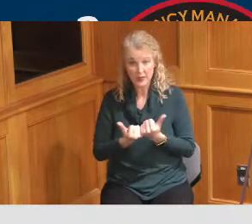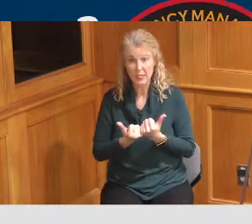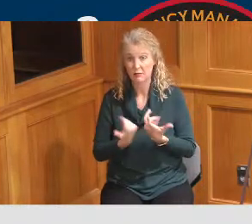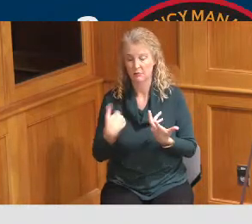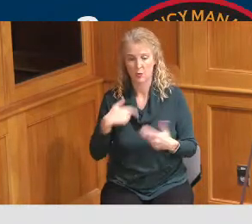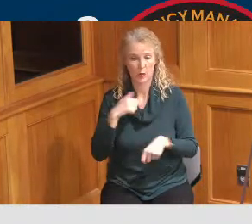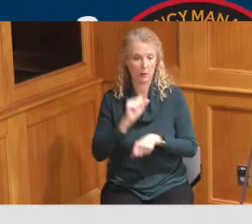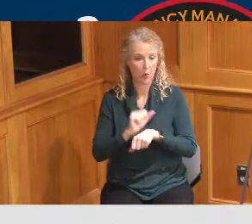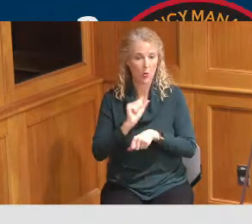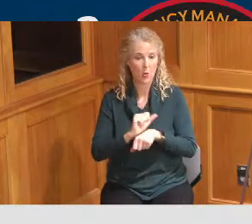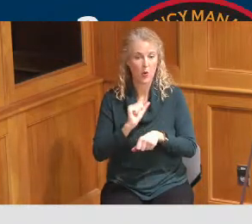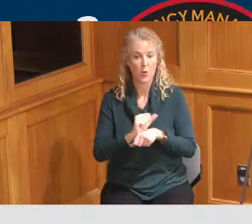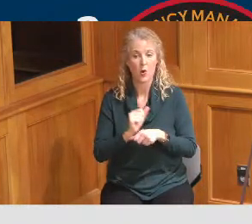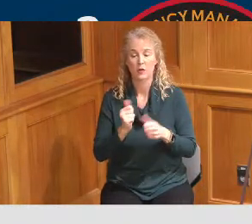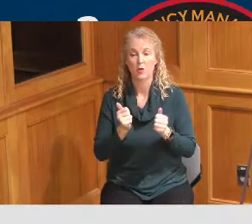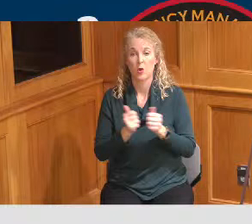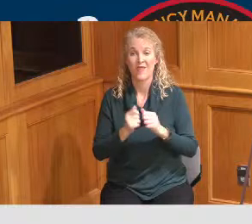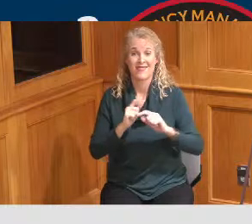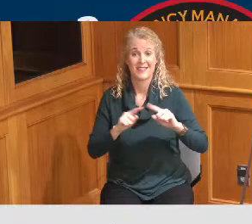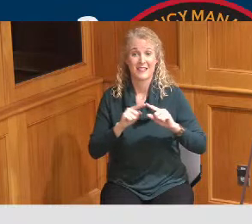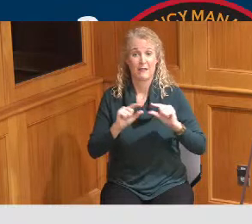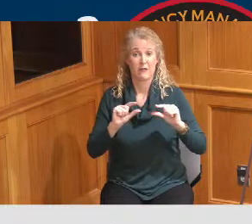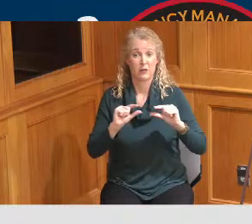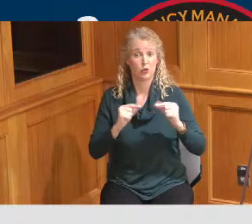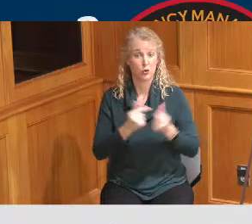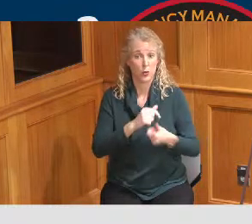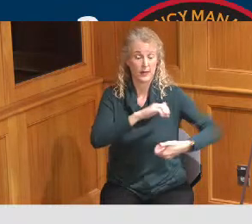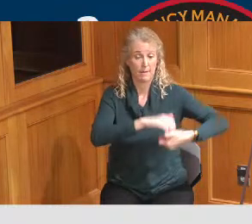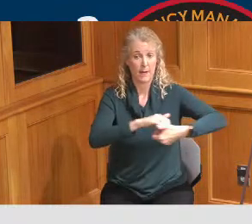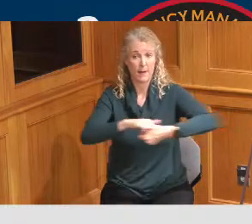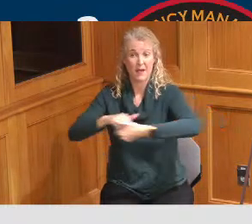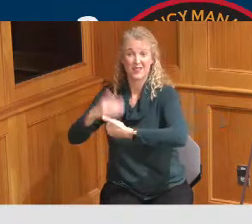a lot through organizations that then partner with them right because it's going to be a huge